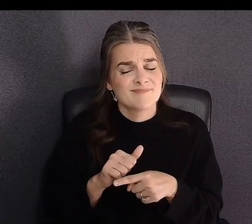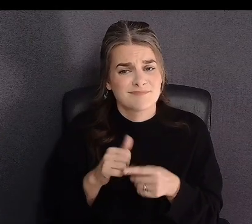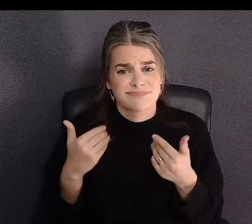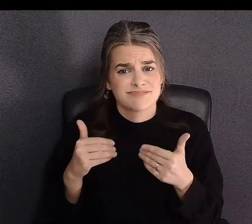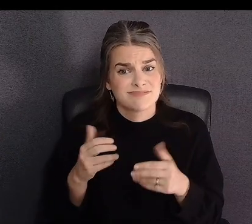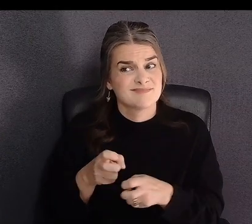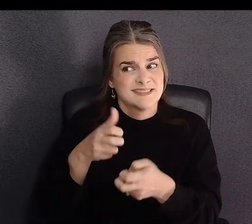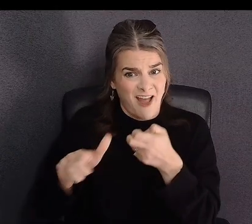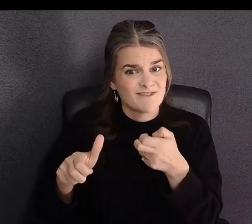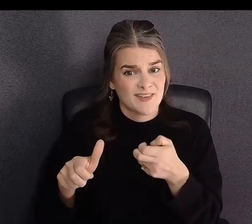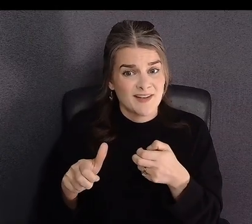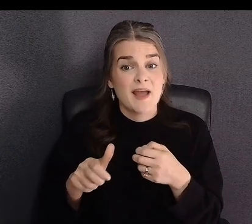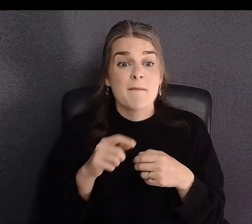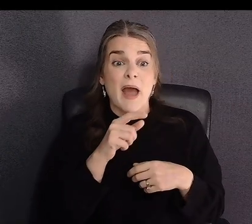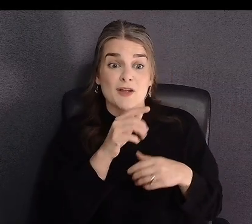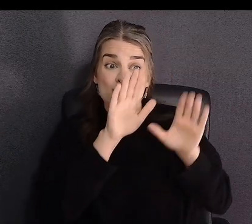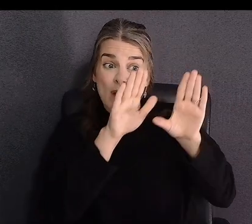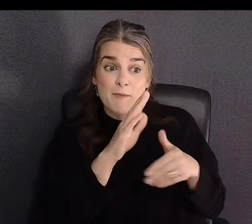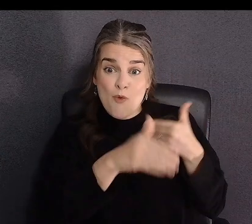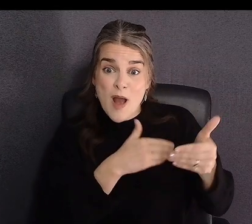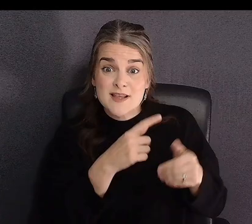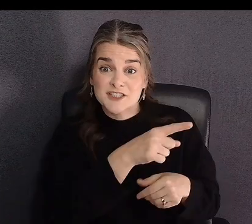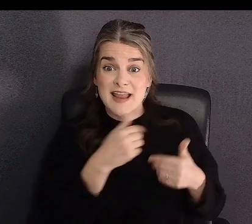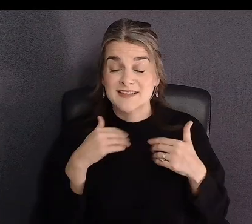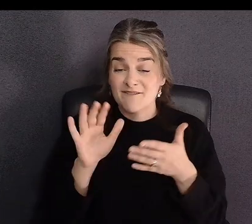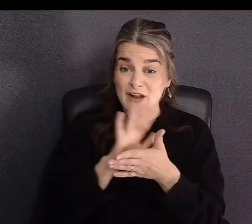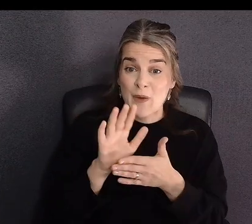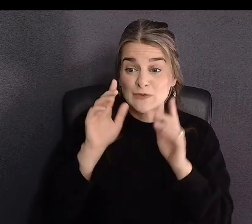And she has a lot of great videos and tutorials online. The other thing, we